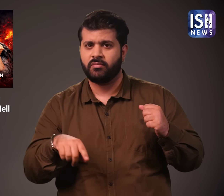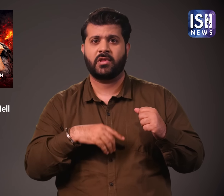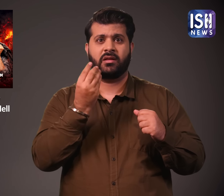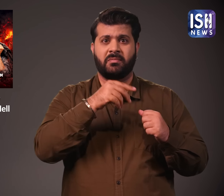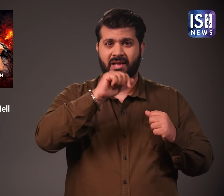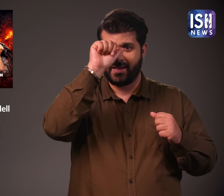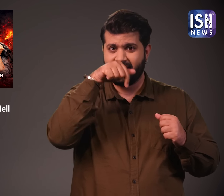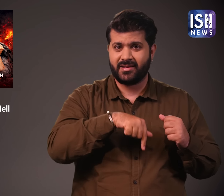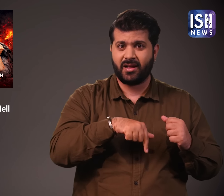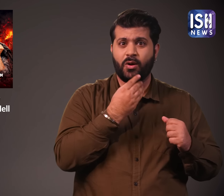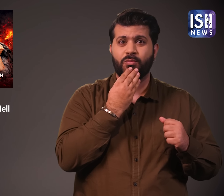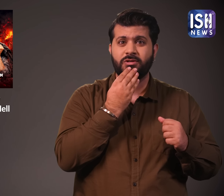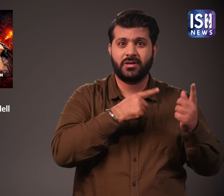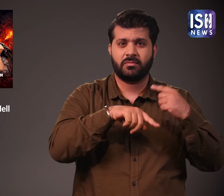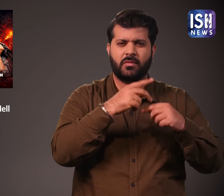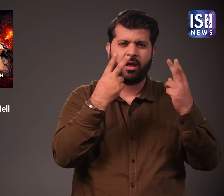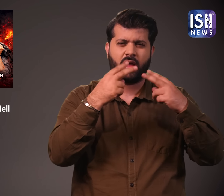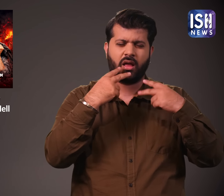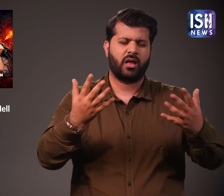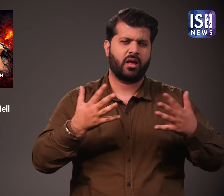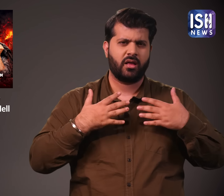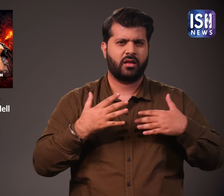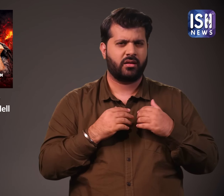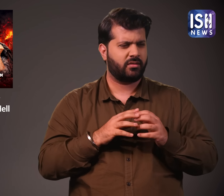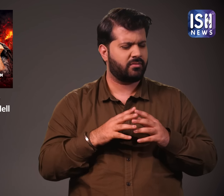Some Muslim women in India are mourning his death.